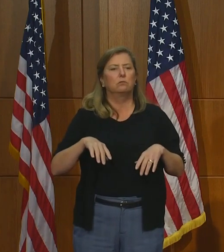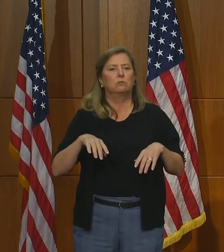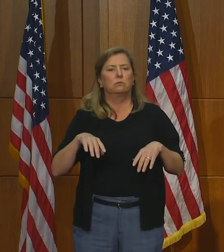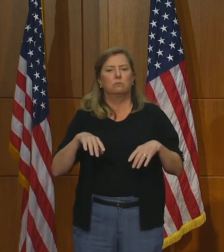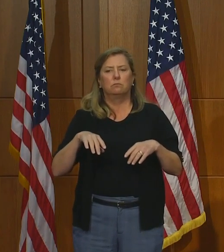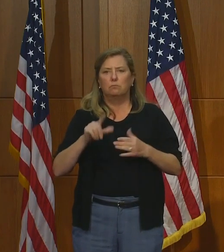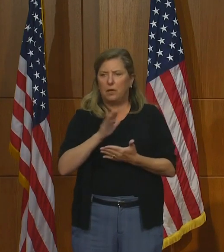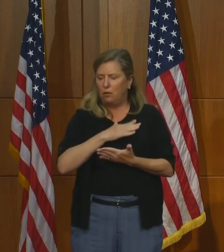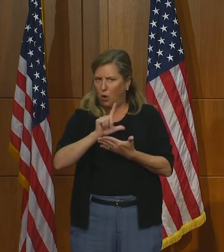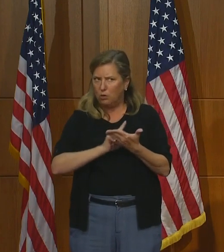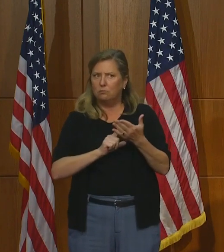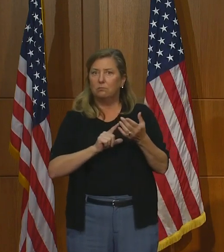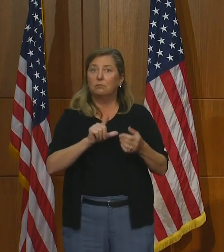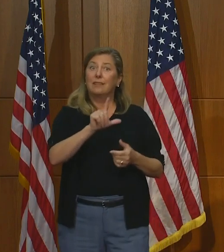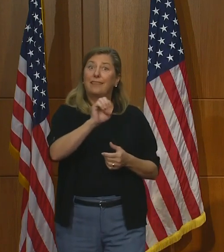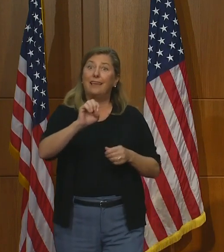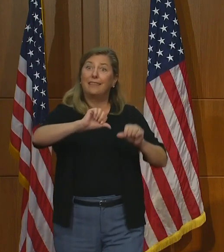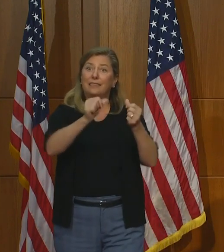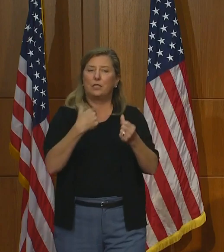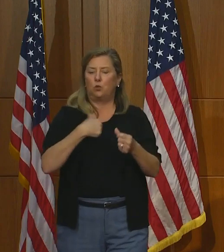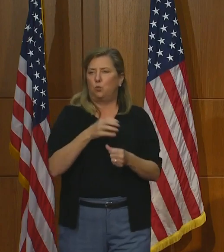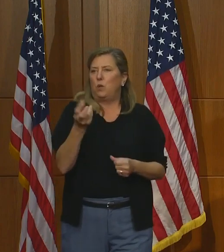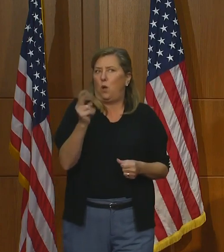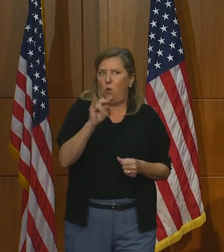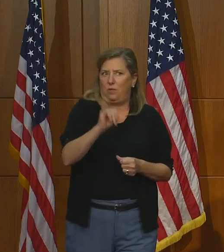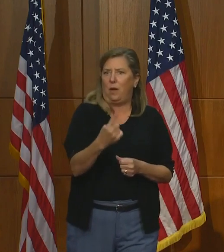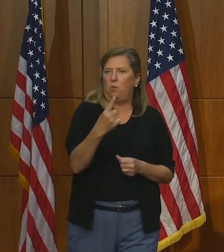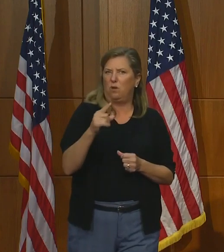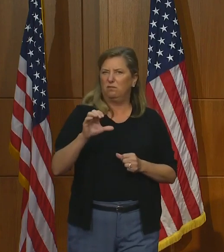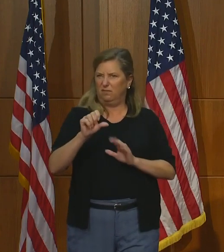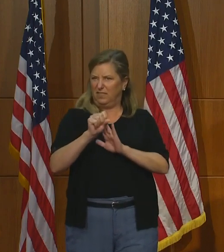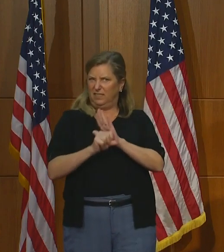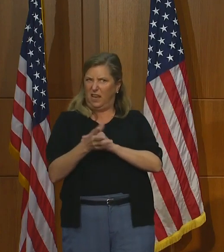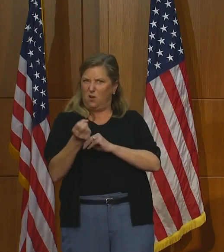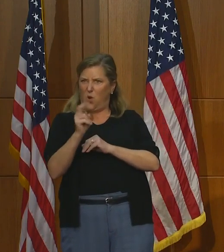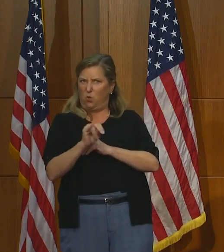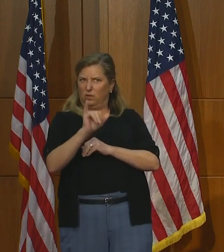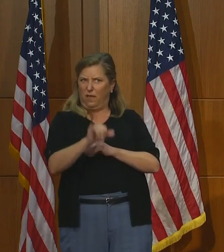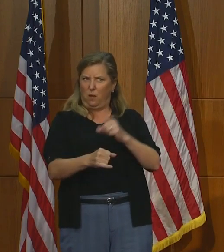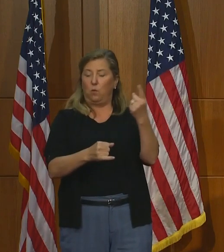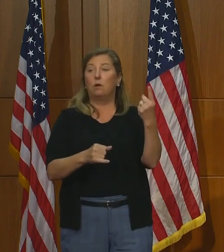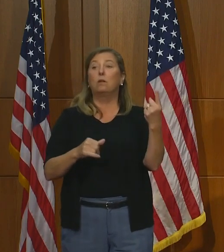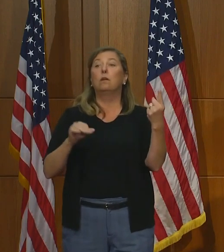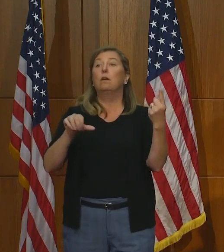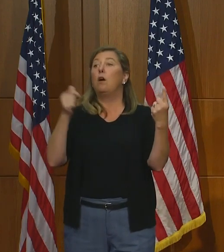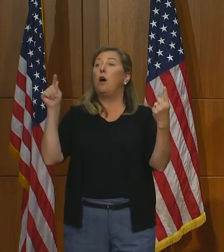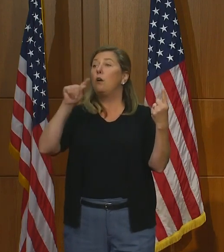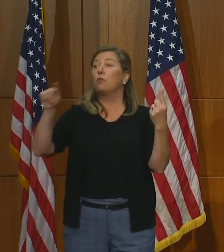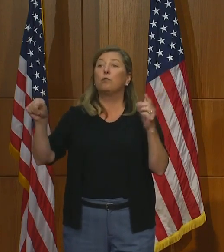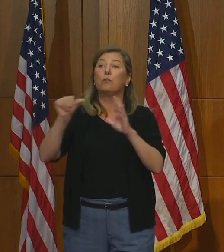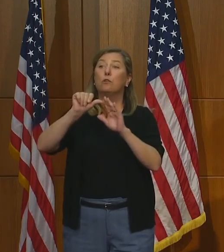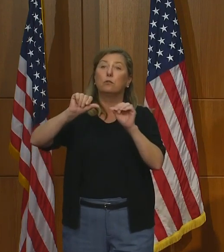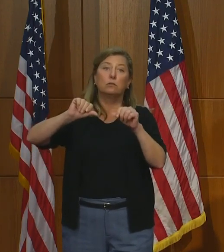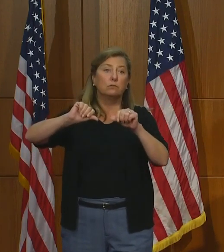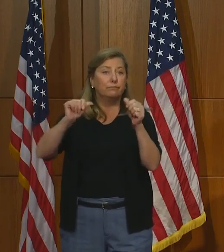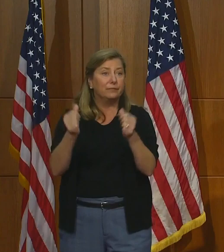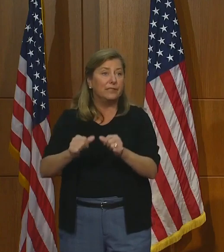AND COUNCIL OF THE- LEAST THAT YOU- WHICH IS OWNED BY THE